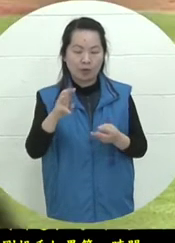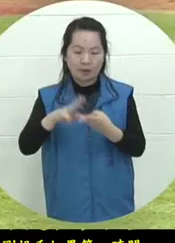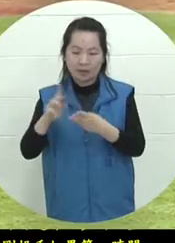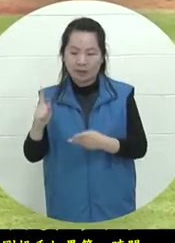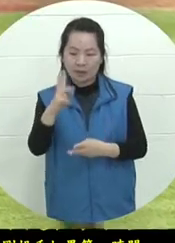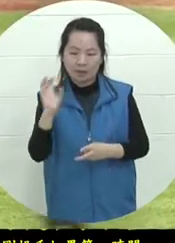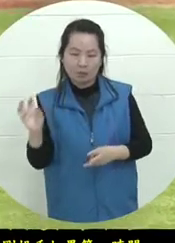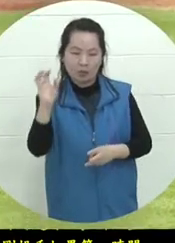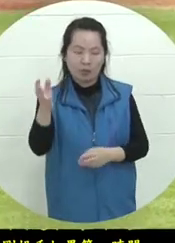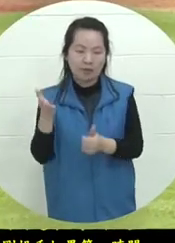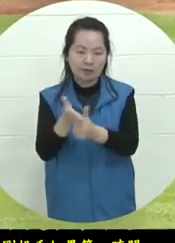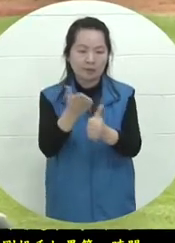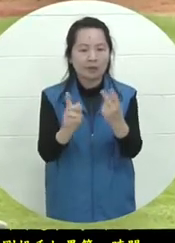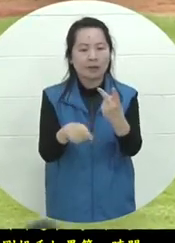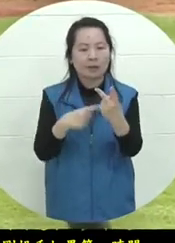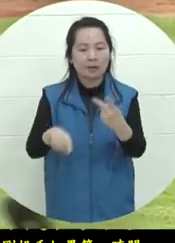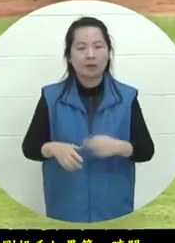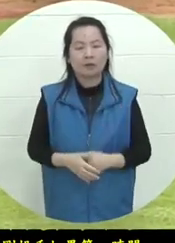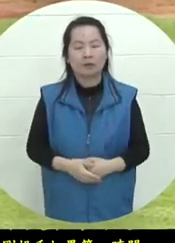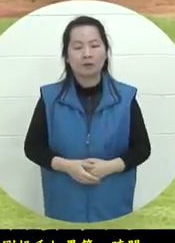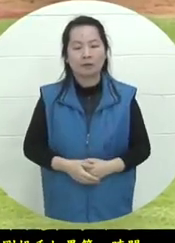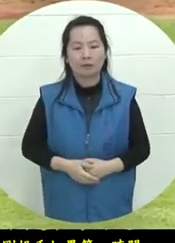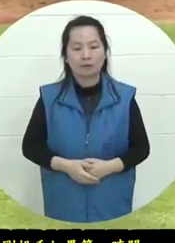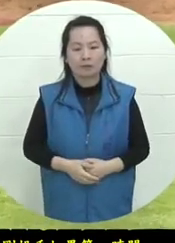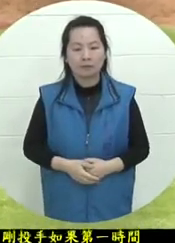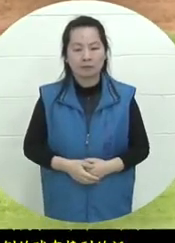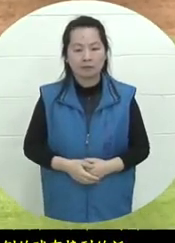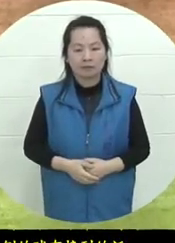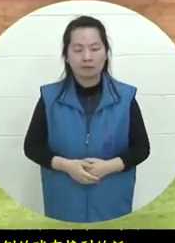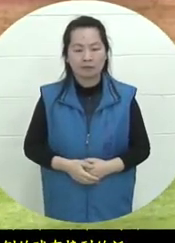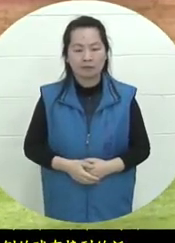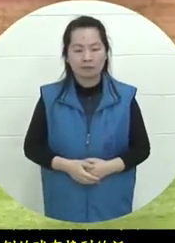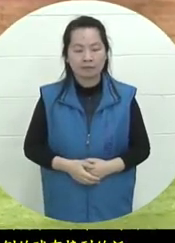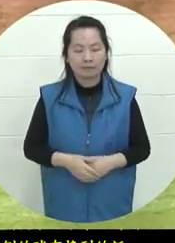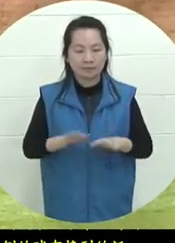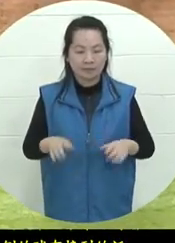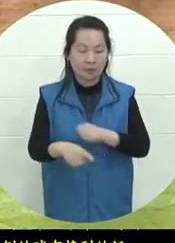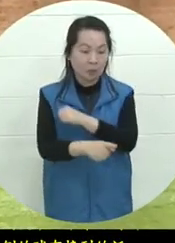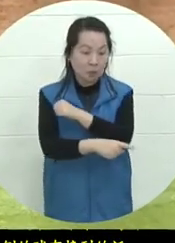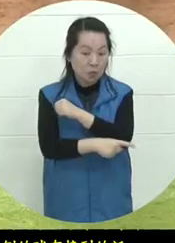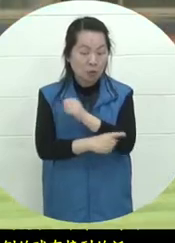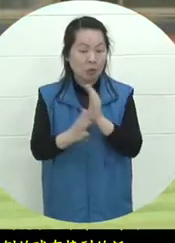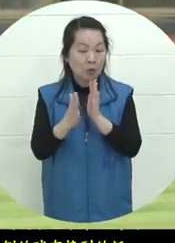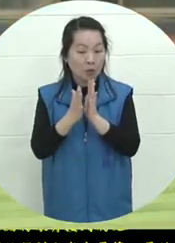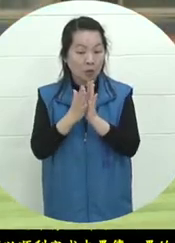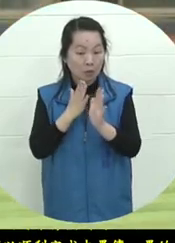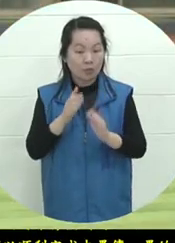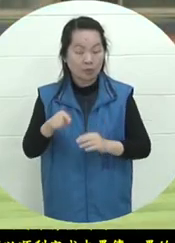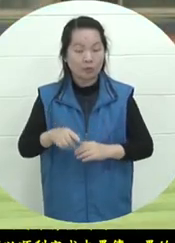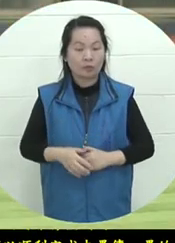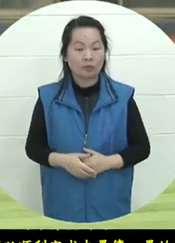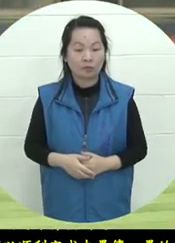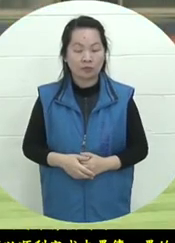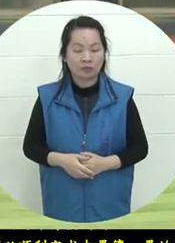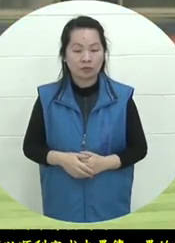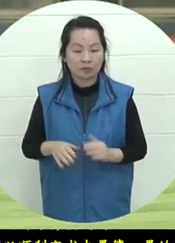, but luckily the ball was not blocked. It meant that a teammate behind , especially the right outsider,